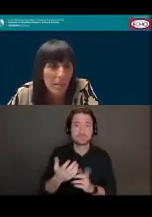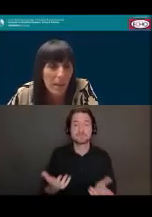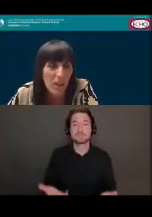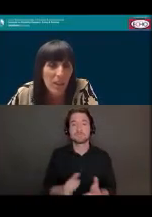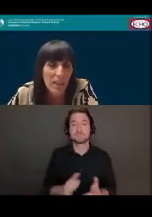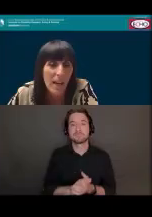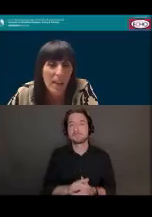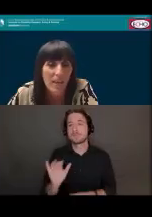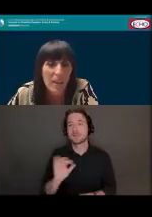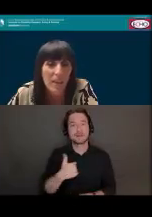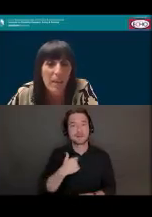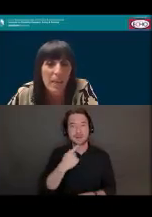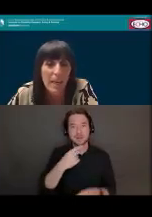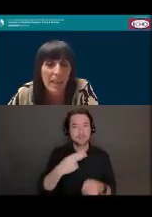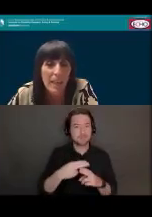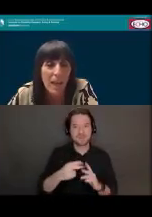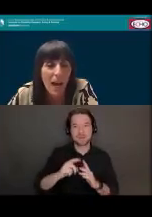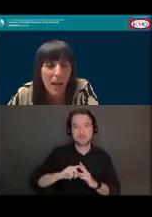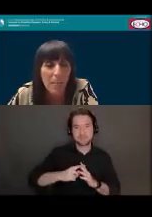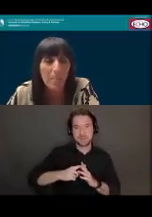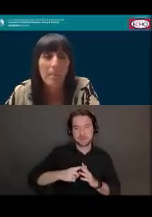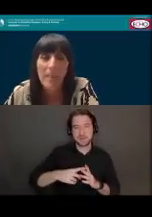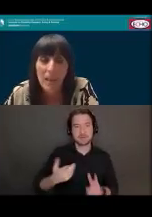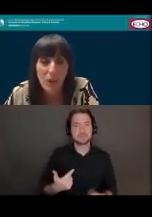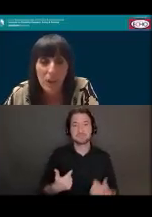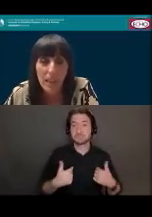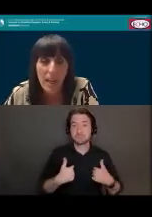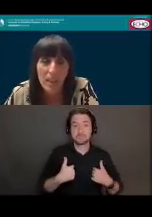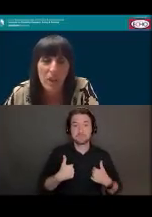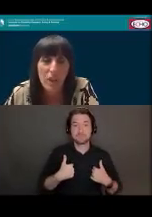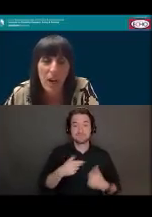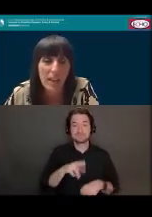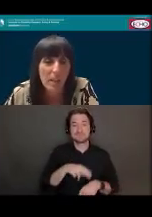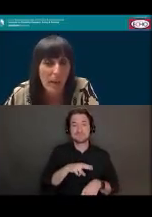mentioned at the very beginning, I'm naturally energized by